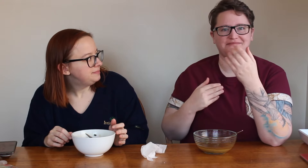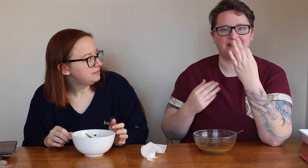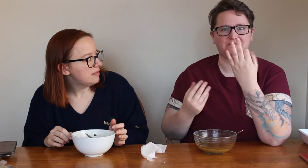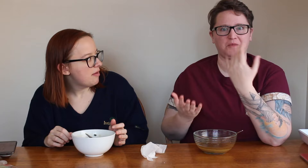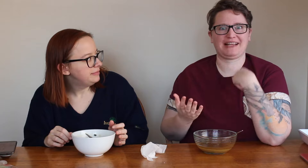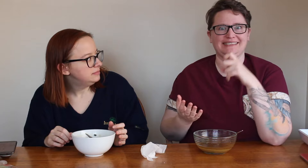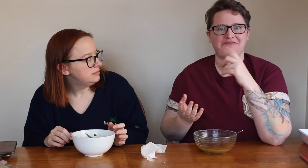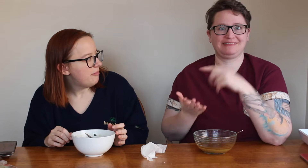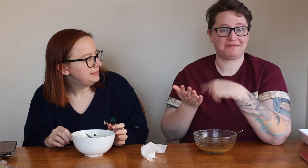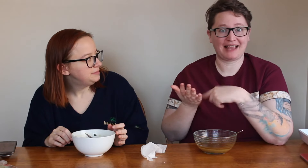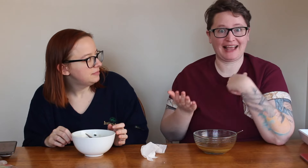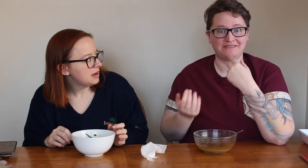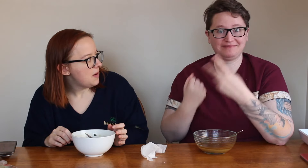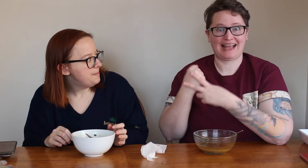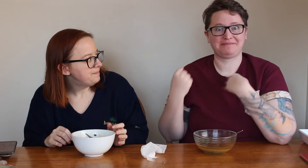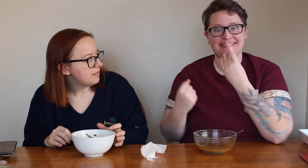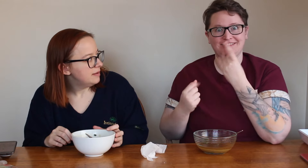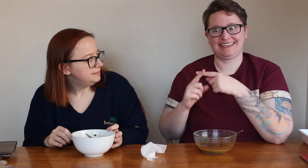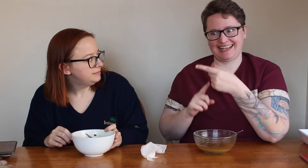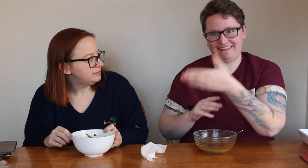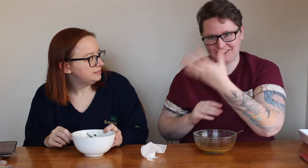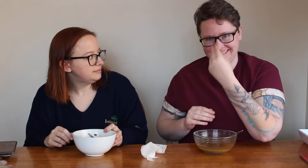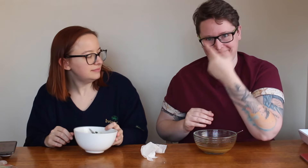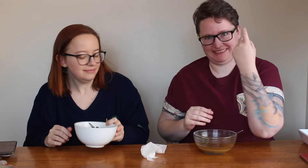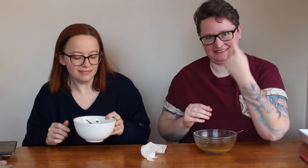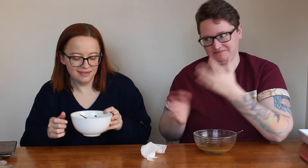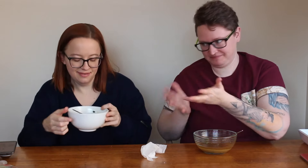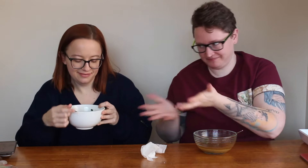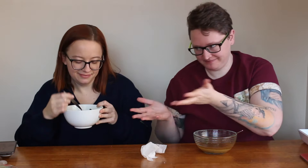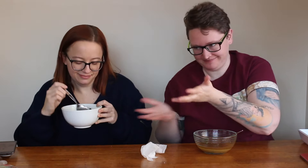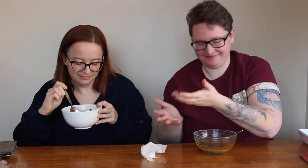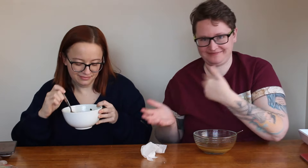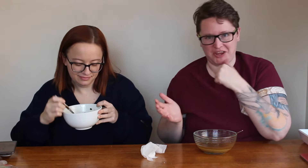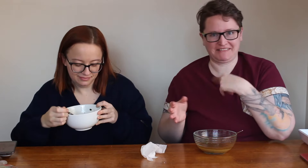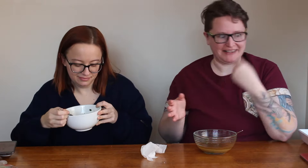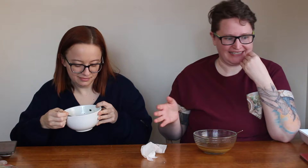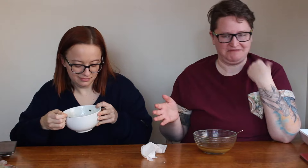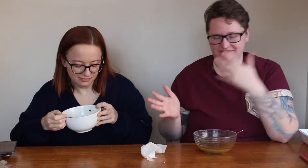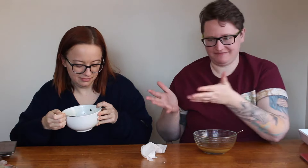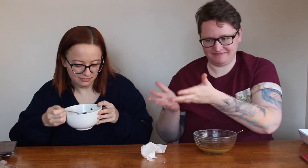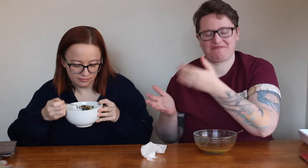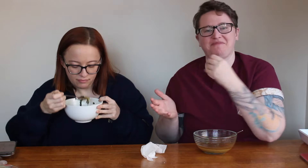So I have to take care of him, do all of that, finally put him to sleep and Then you know I try to get as much time as I can with him